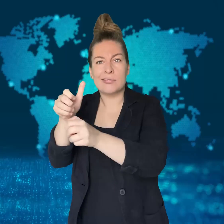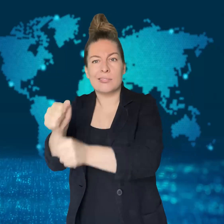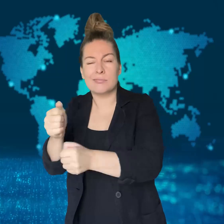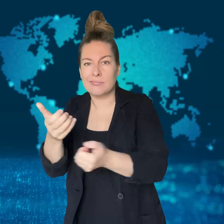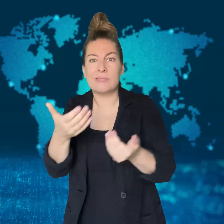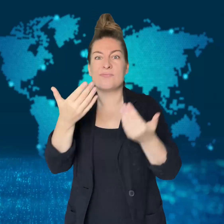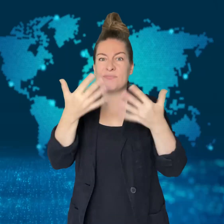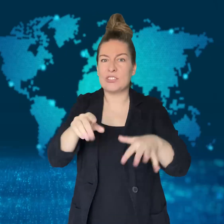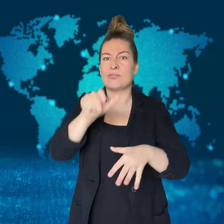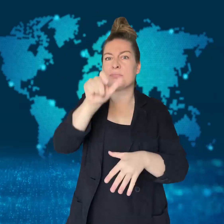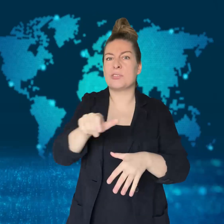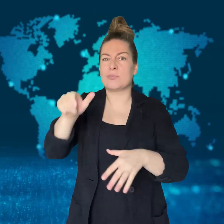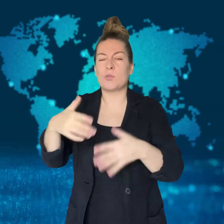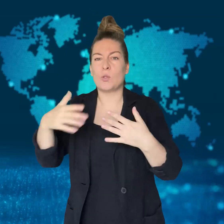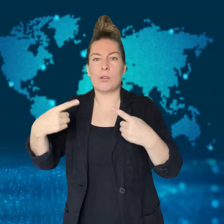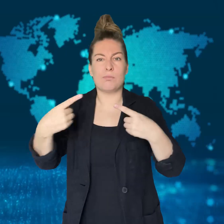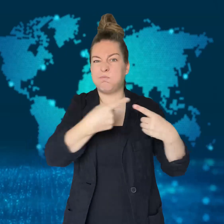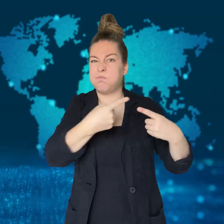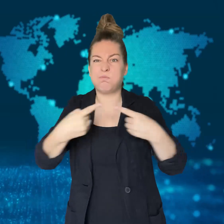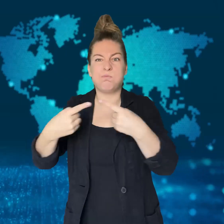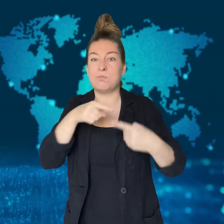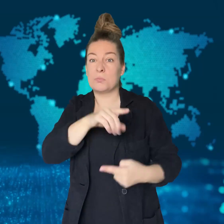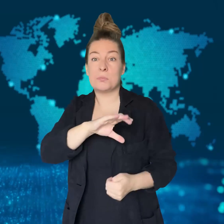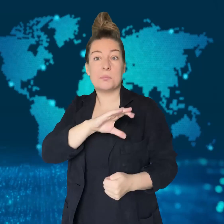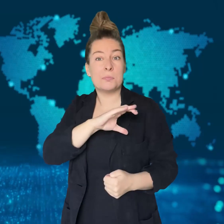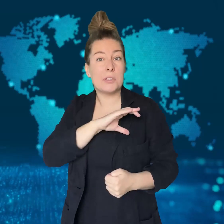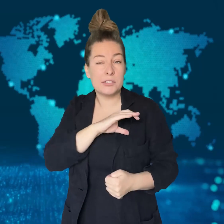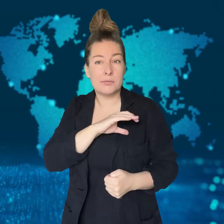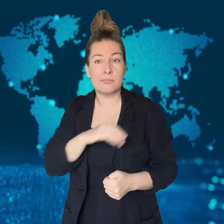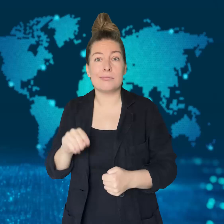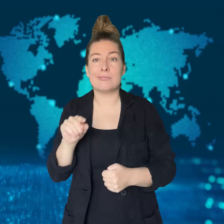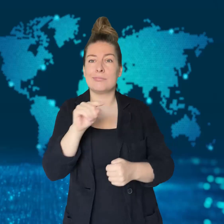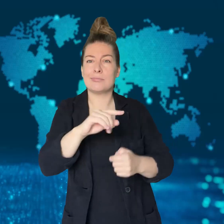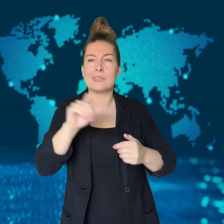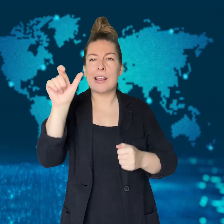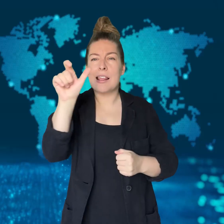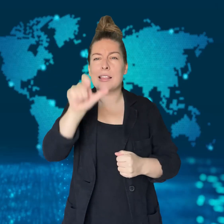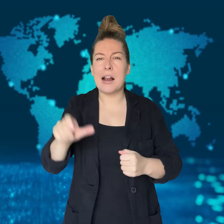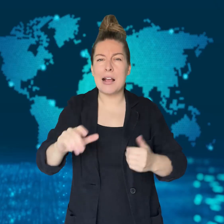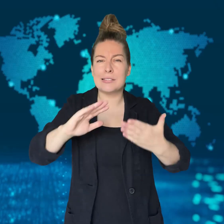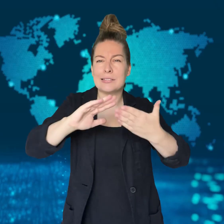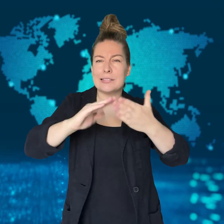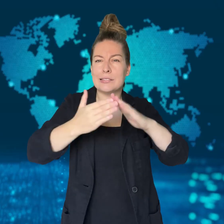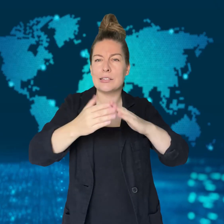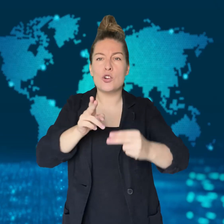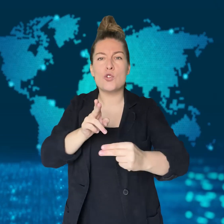In Rome, tear gas and water cannons had to